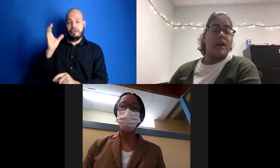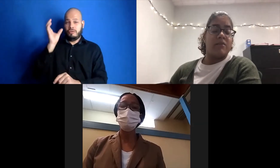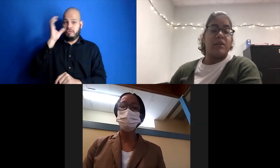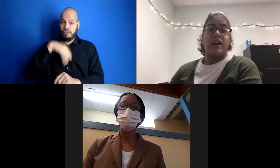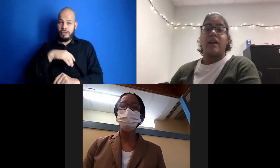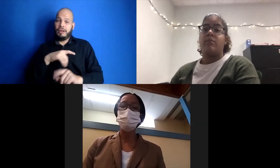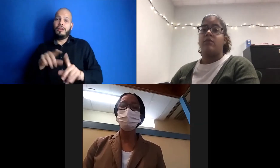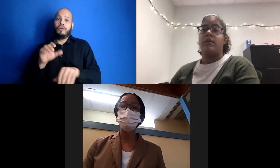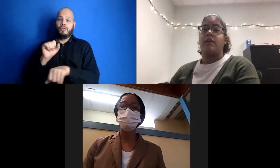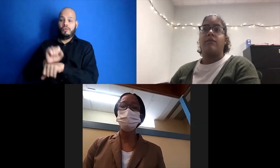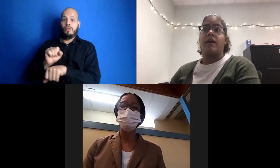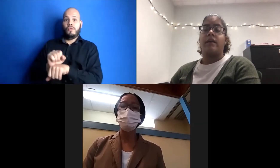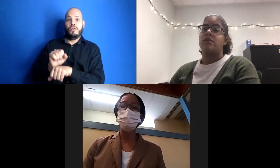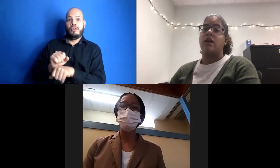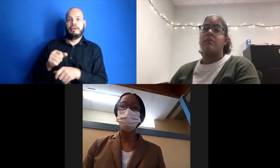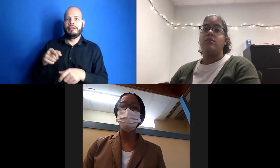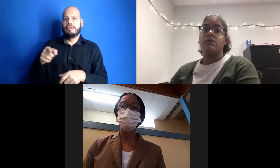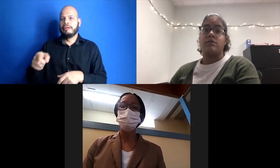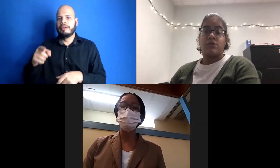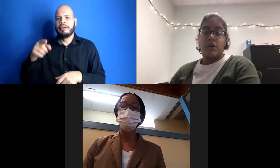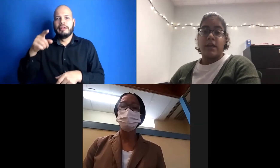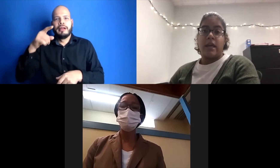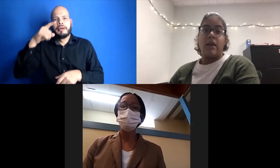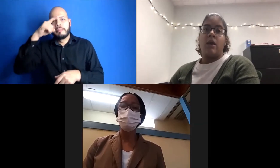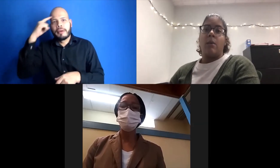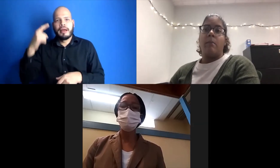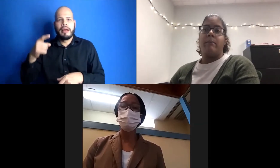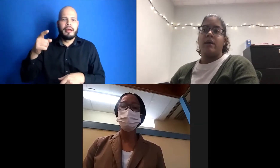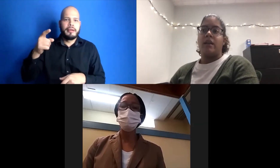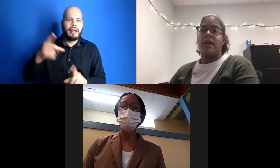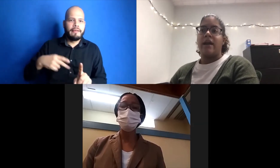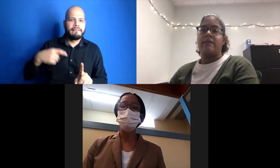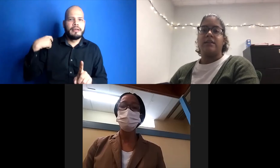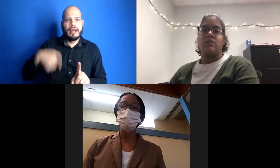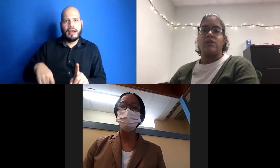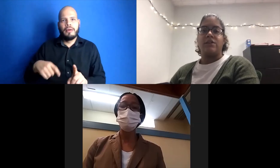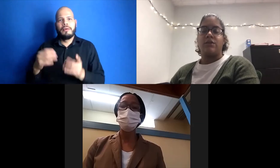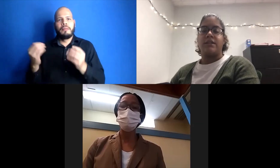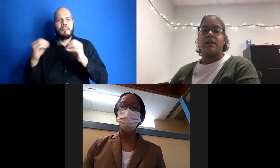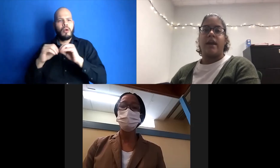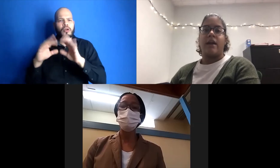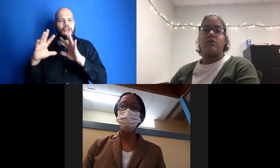black kind of Puerto Rican finding a job it was tricky but like having some resources on how to